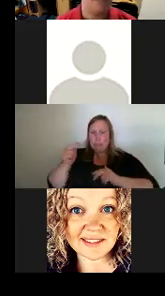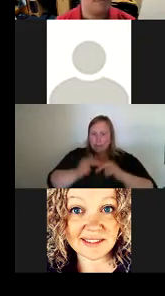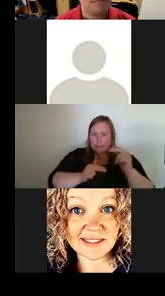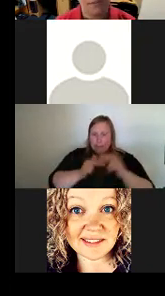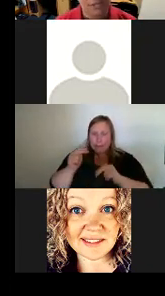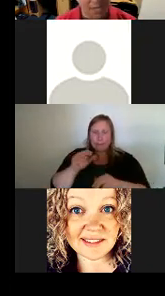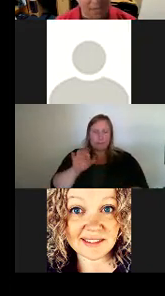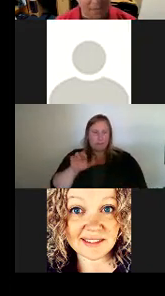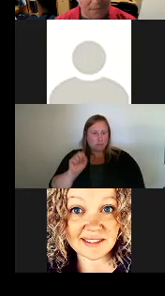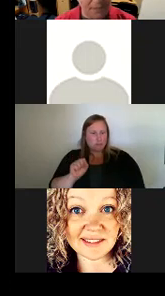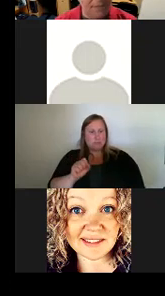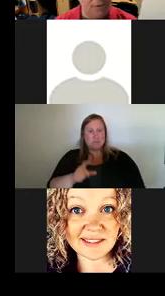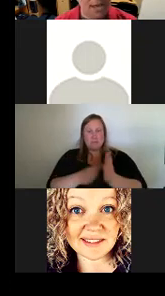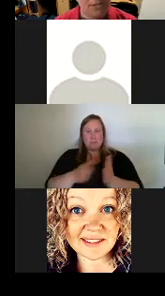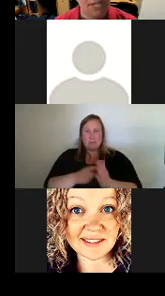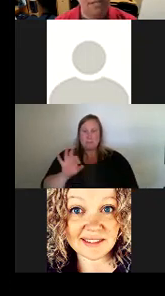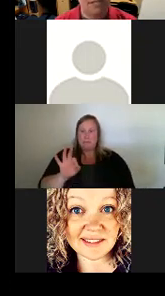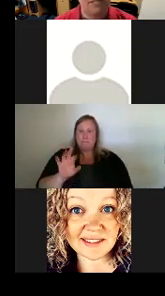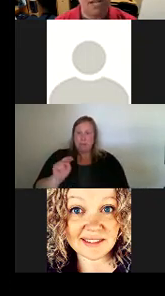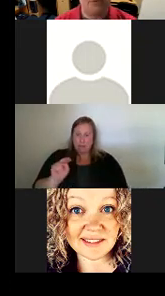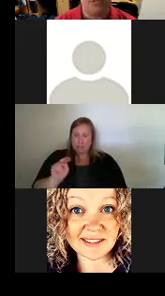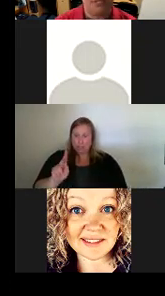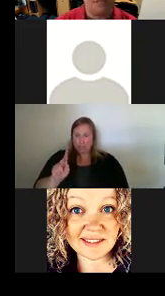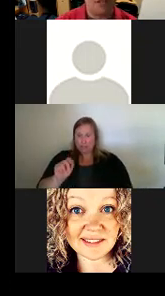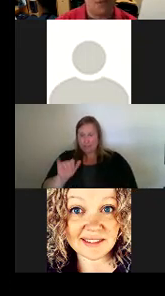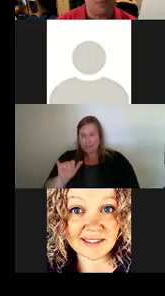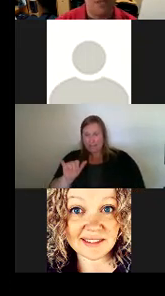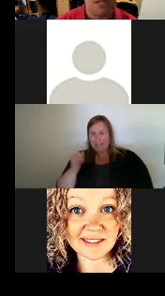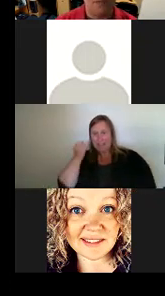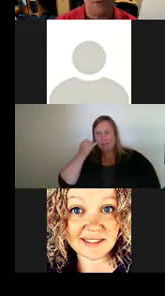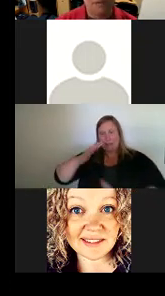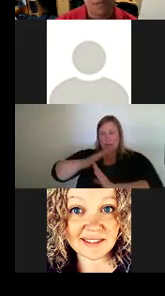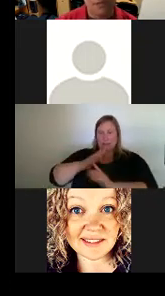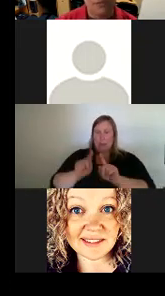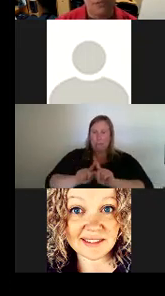SOMETIMES THE FUNCTION KEY, IF YOUR ACTION KEY IS AT THE TOP AND ADJUSTING VOLUME, FOR A LOT OF PEOPLE USING SCREEN